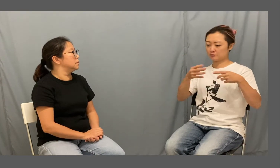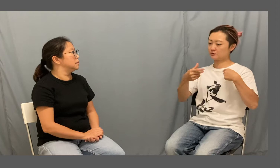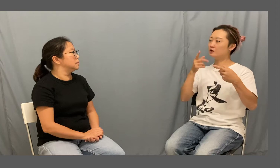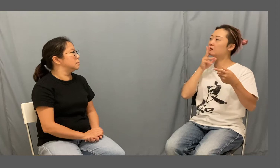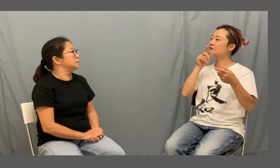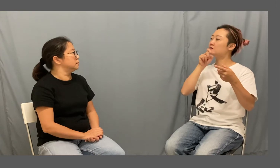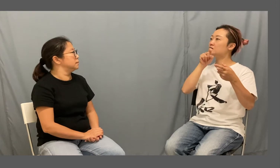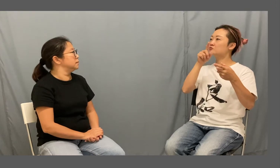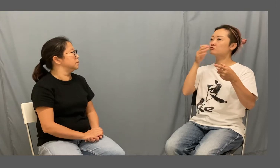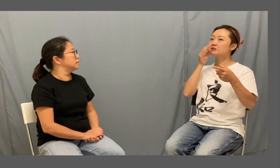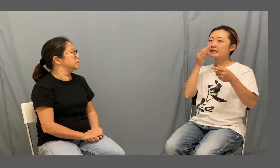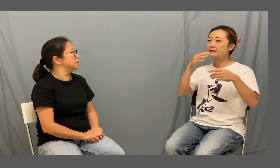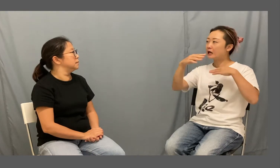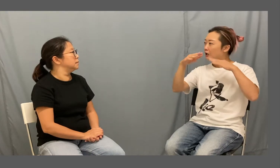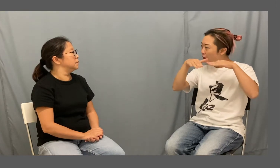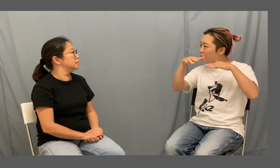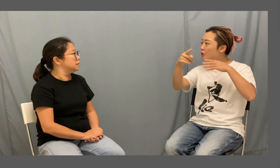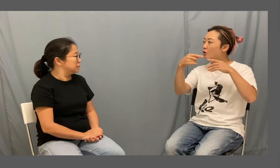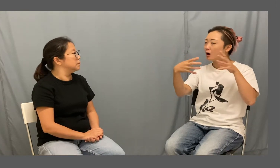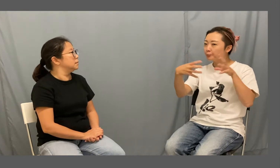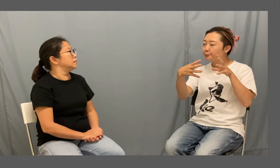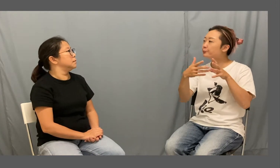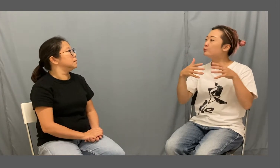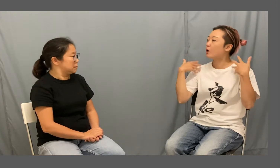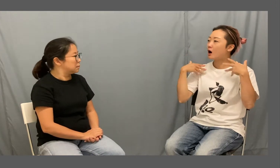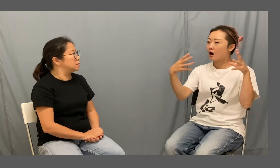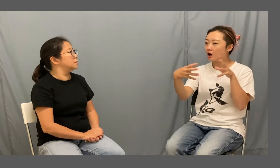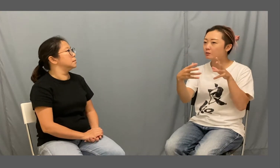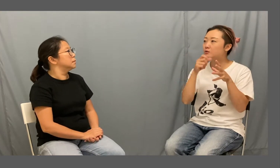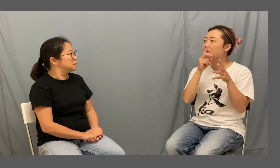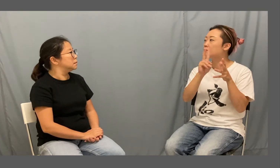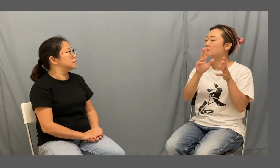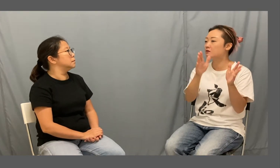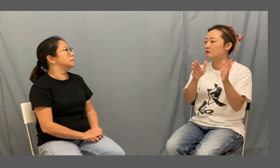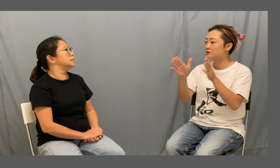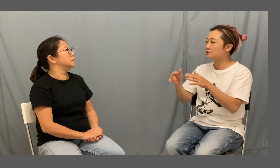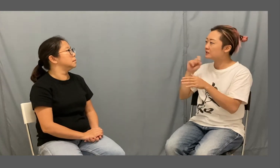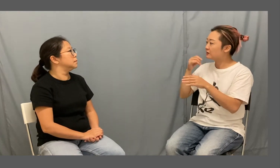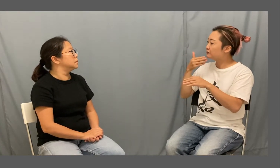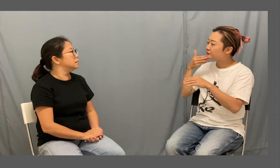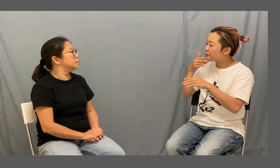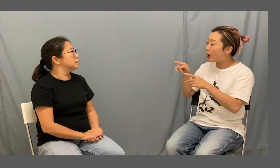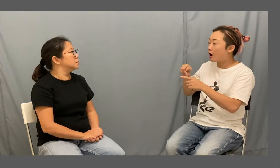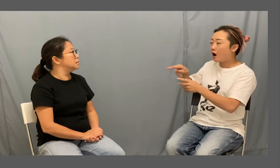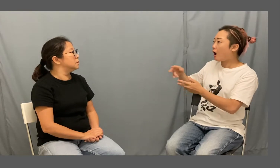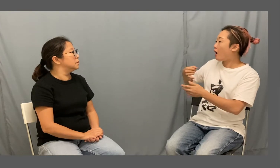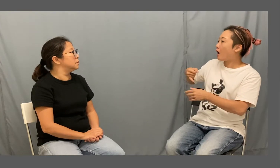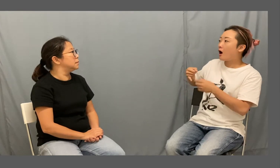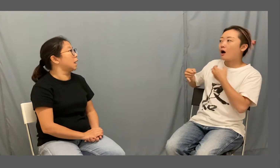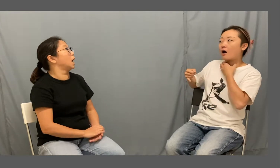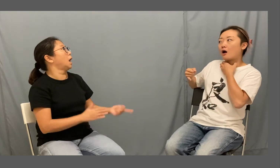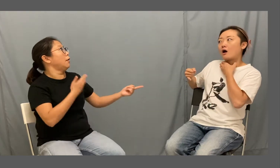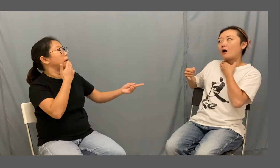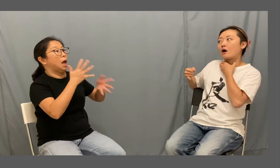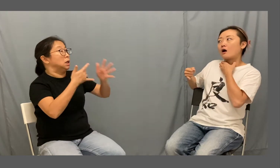I often mingle with Deaf people at around my age It's hard to catch up with Deaf youths